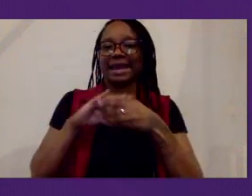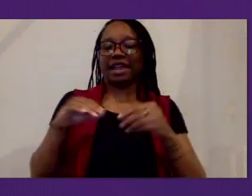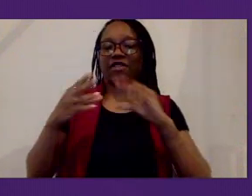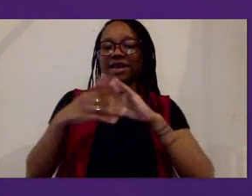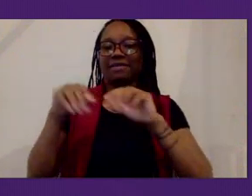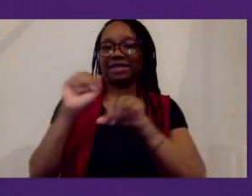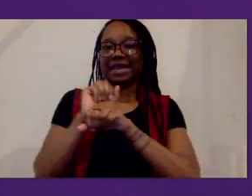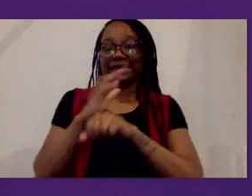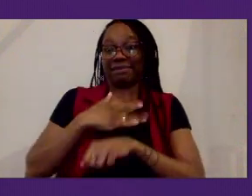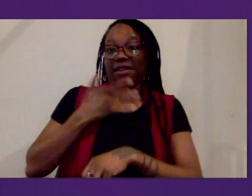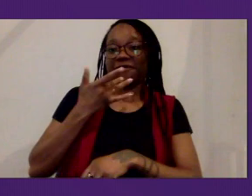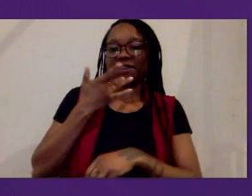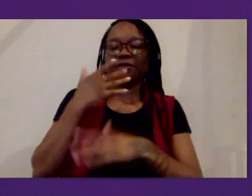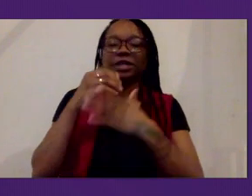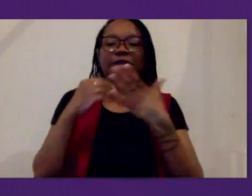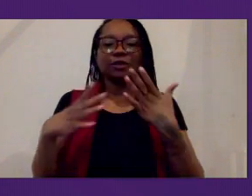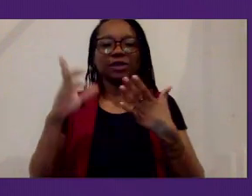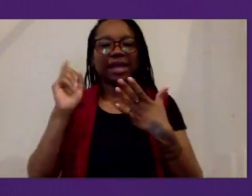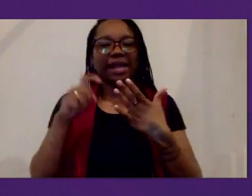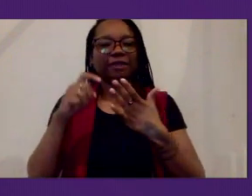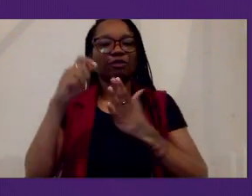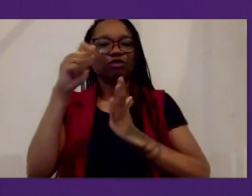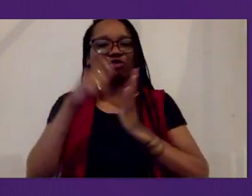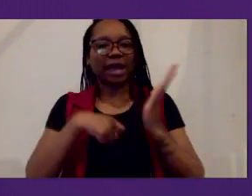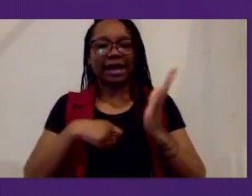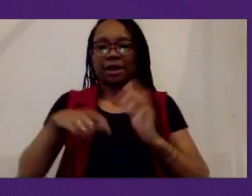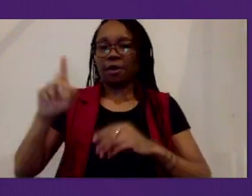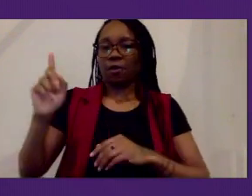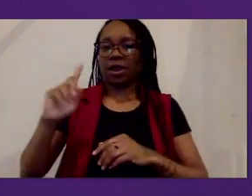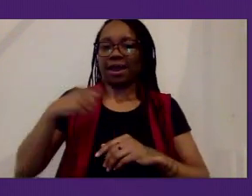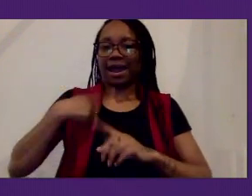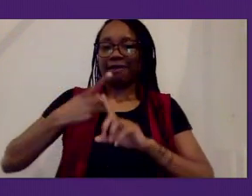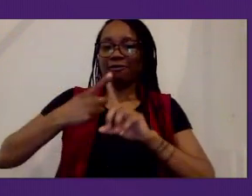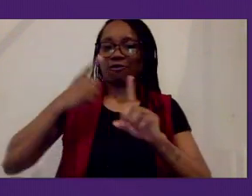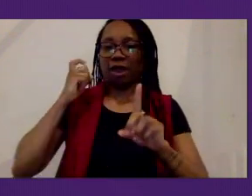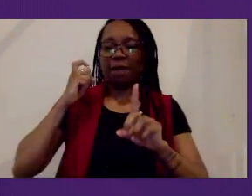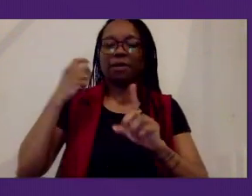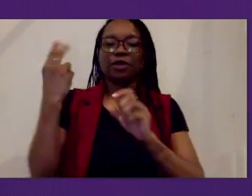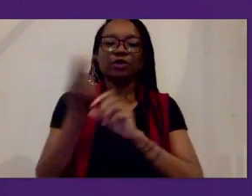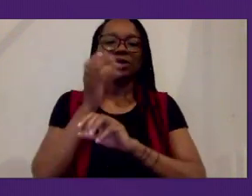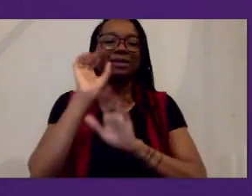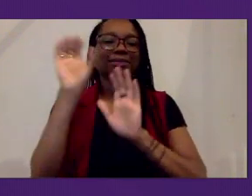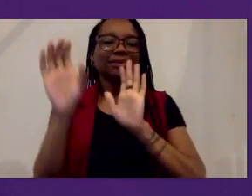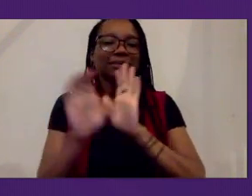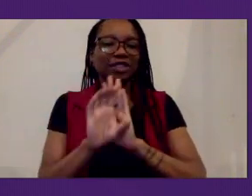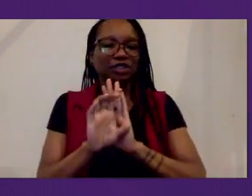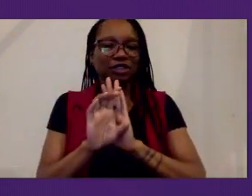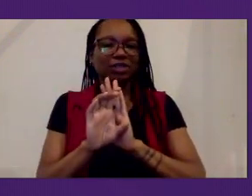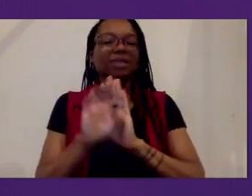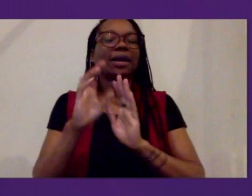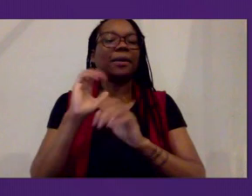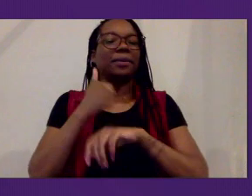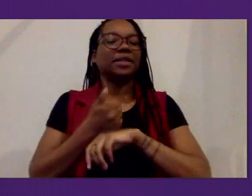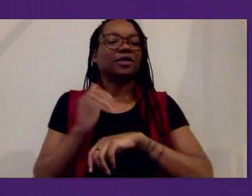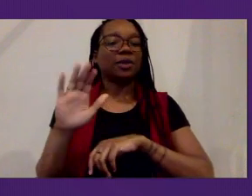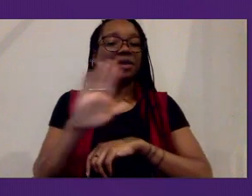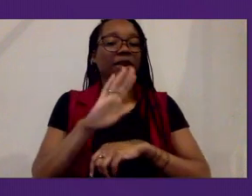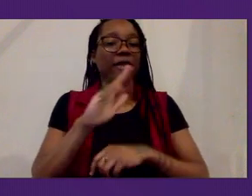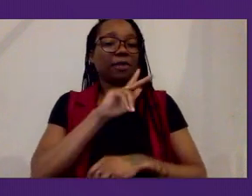poems and collages based on their personal moving and migrating stories. Next slide.